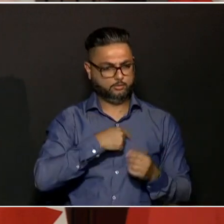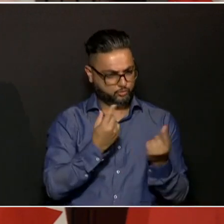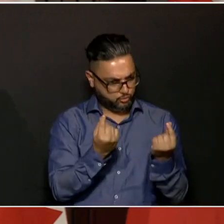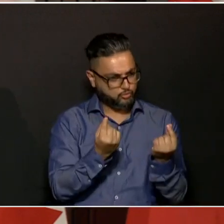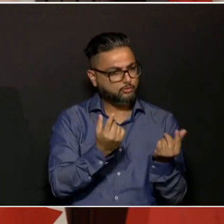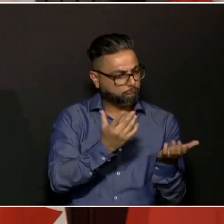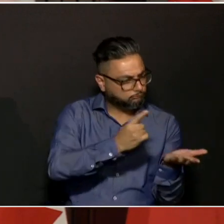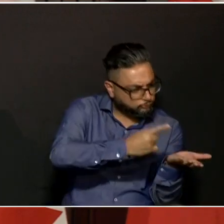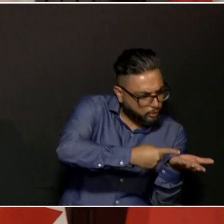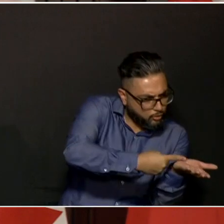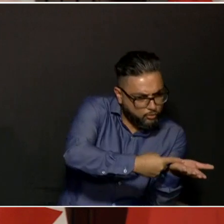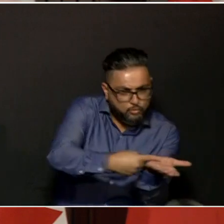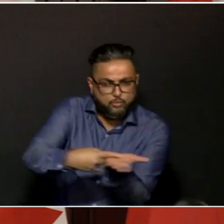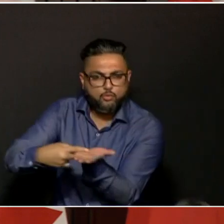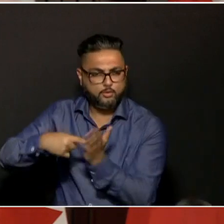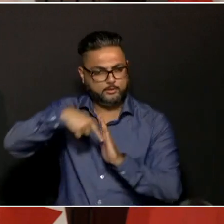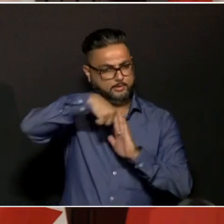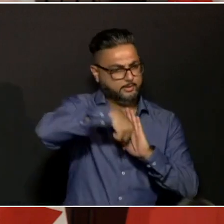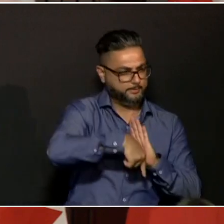so it is vetted very deeply too.